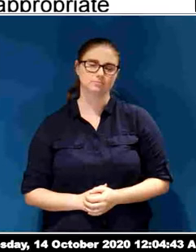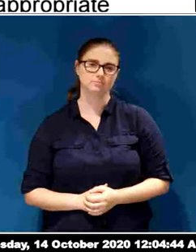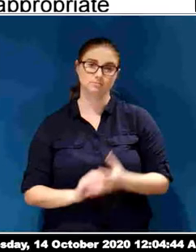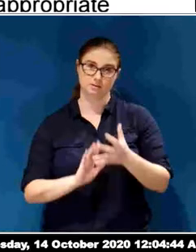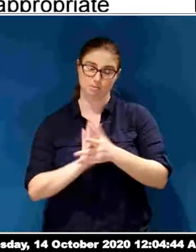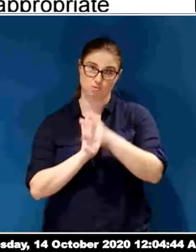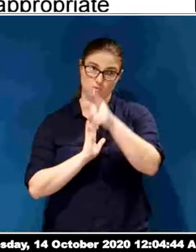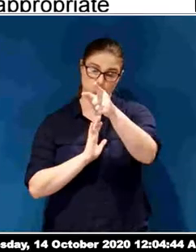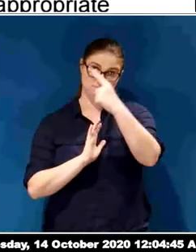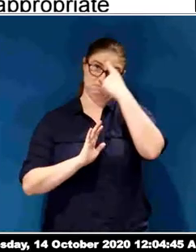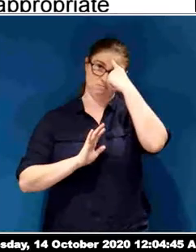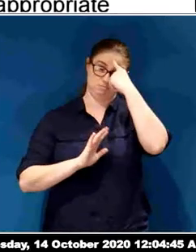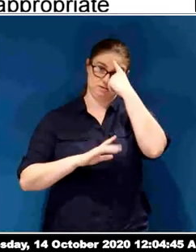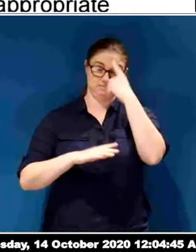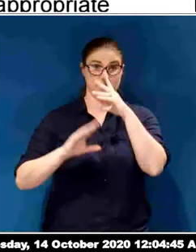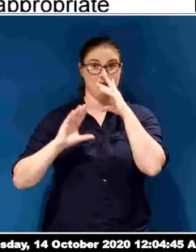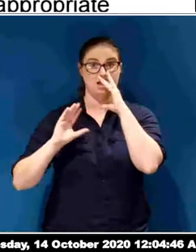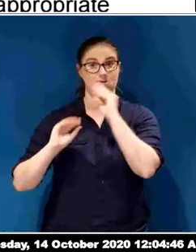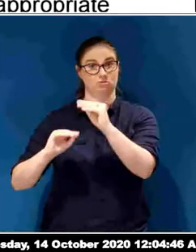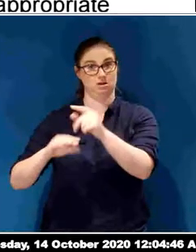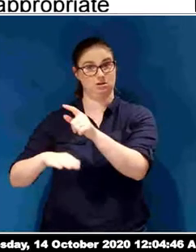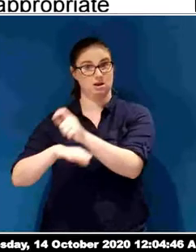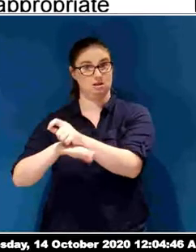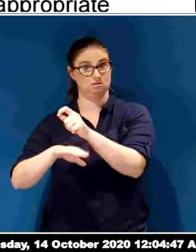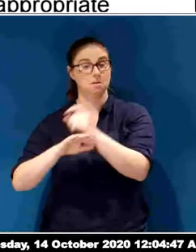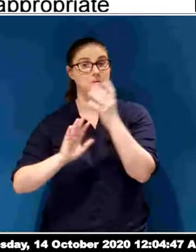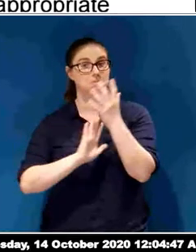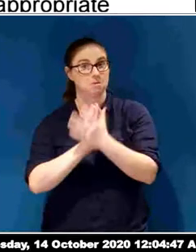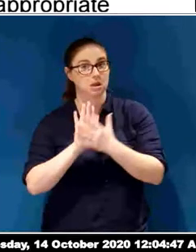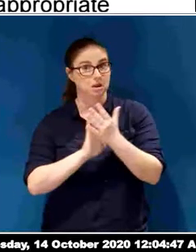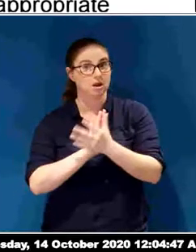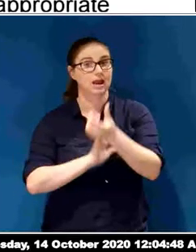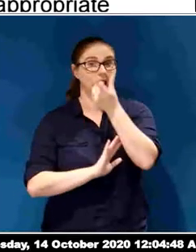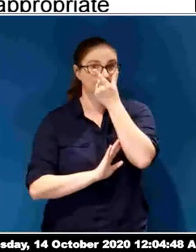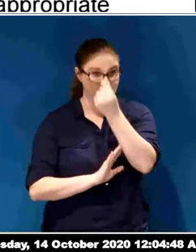failure to provide appropriate adjustments; is that right? DR de BRUIN: It is.